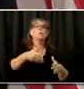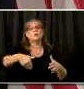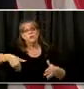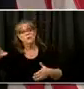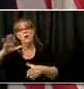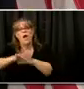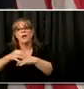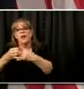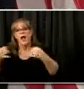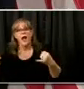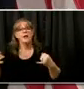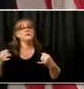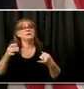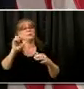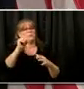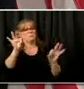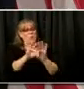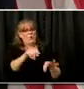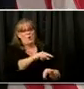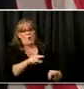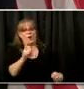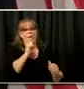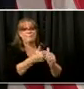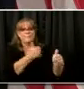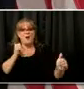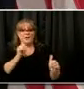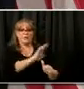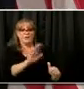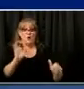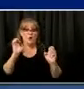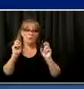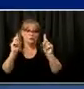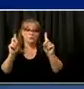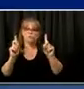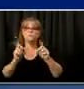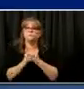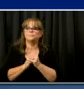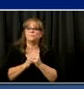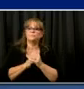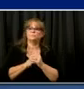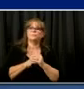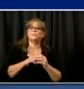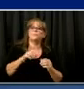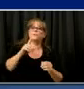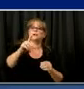want to remind everybody that october 5th is a deadline to fill out census forms go to census.gov